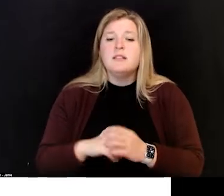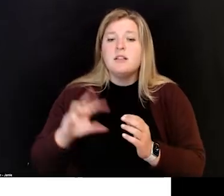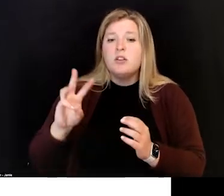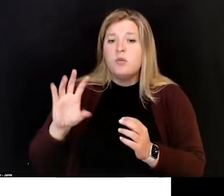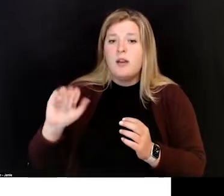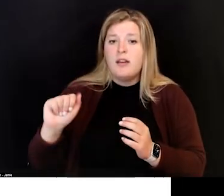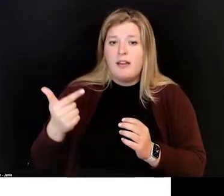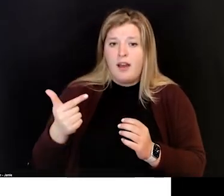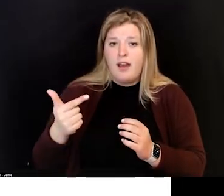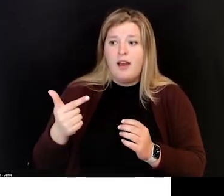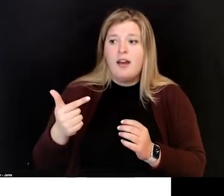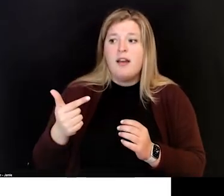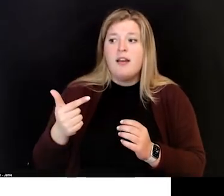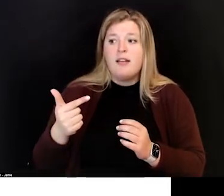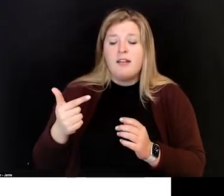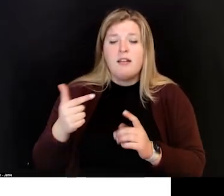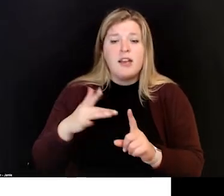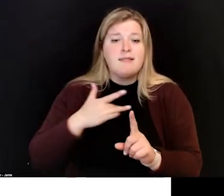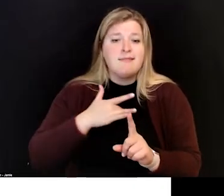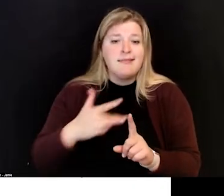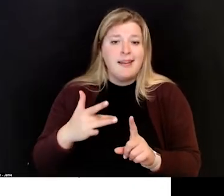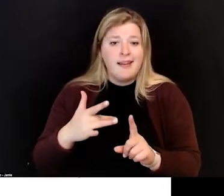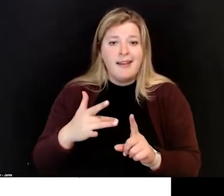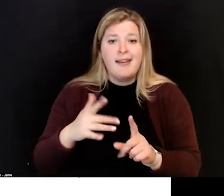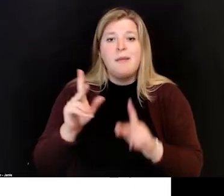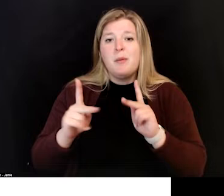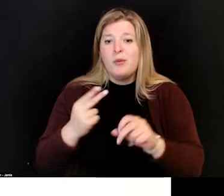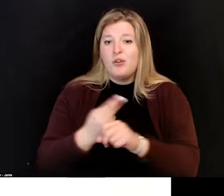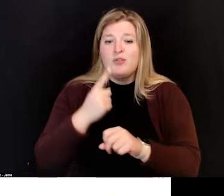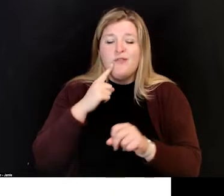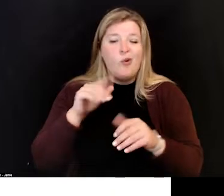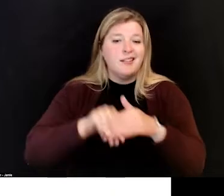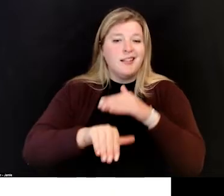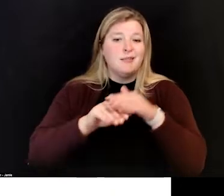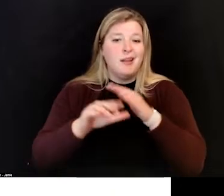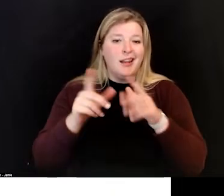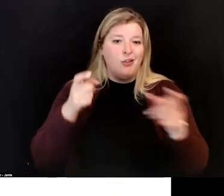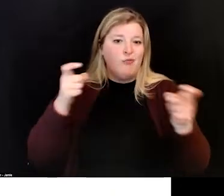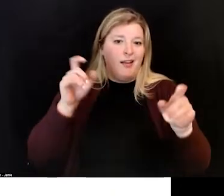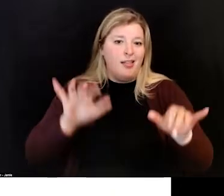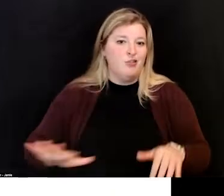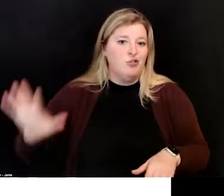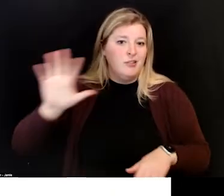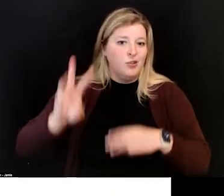in accessibility-related regulations worldwide. And so it has kind of become a standard